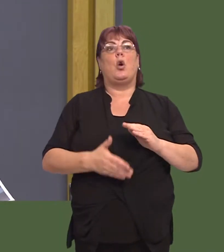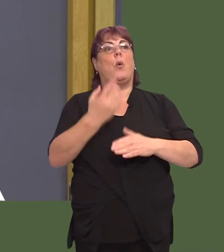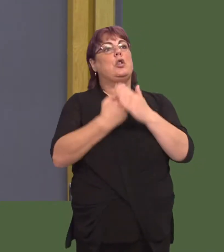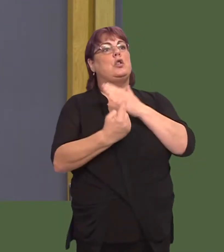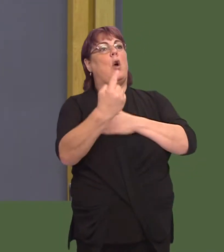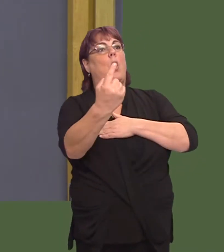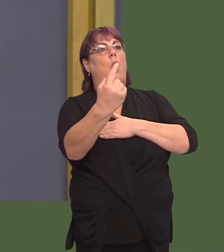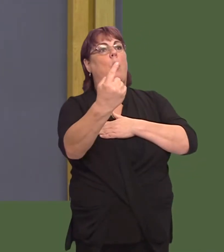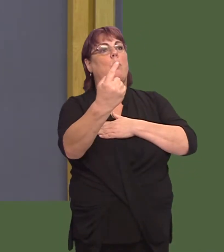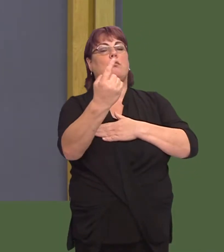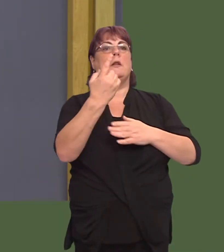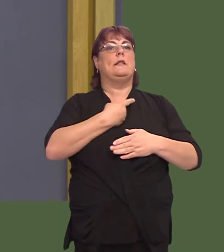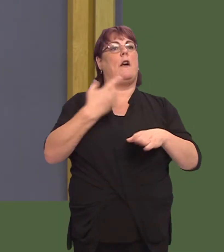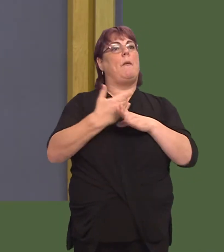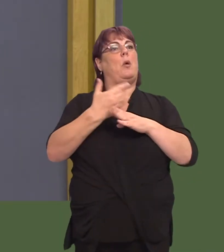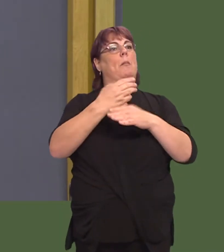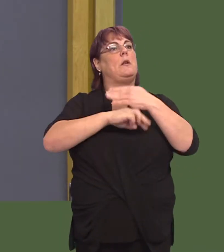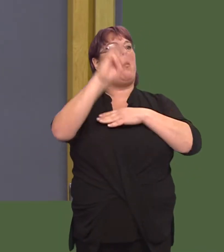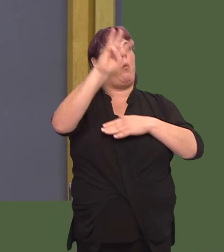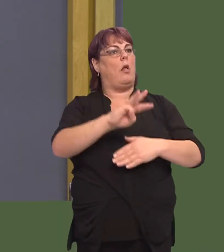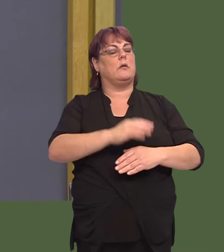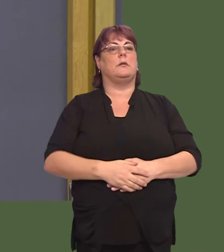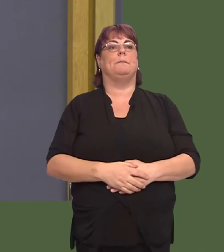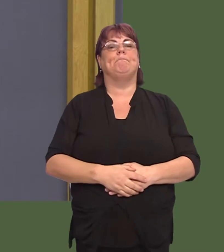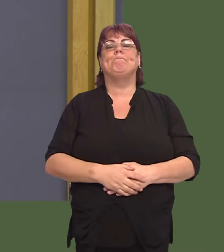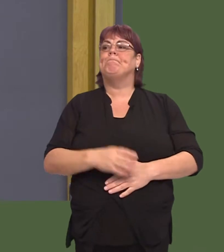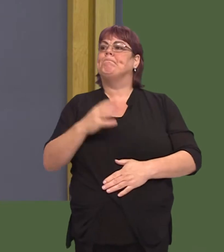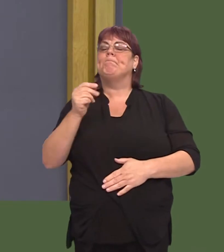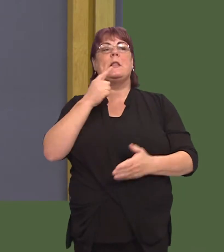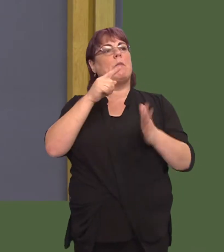There are a number of recommendations for Government there, but one of the stark issues